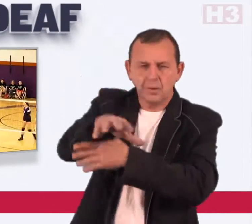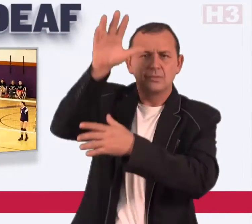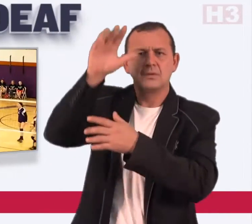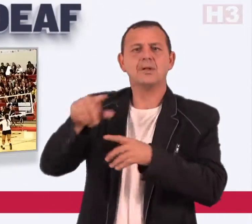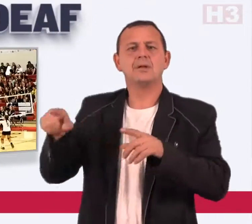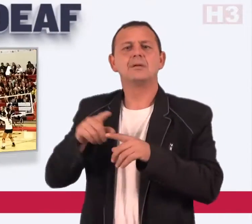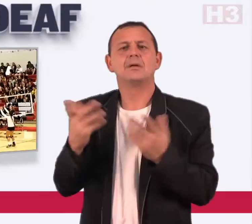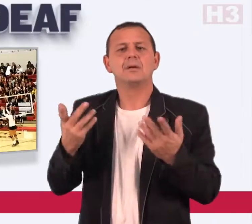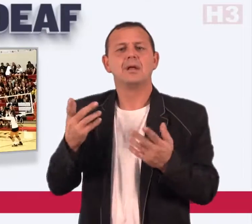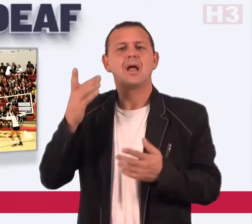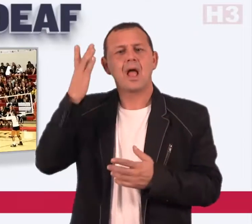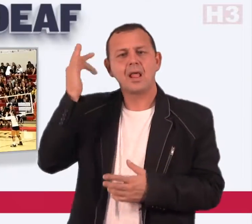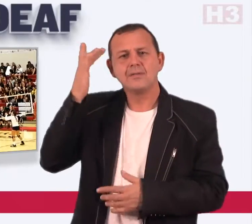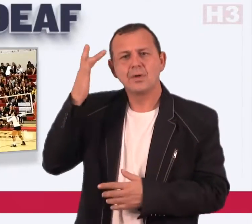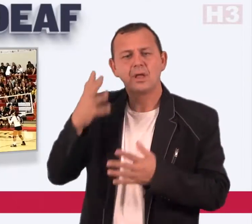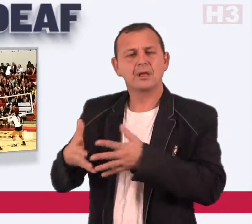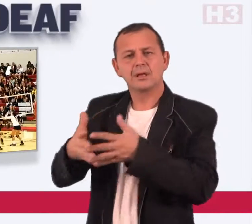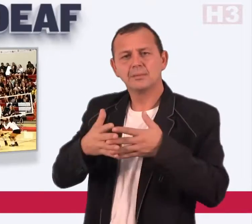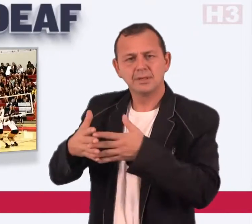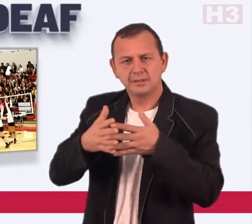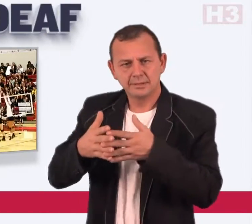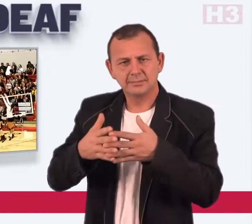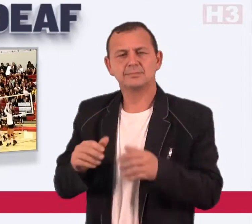California, USA,